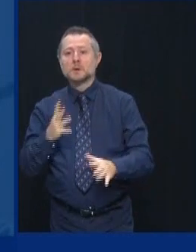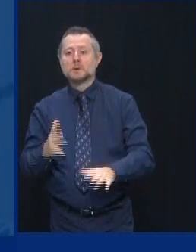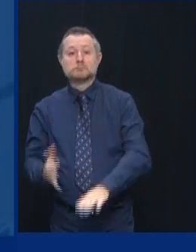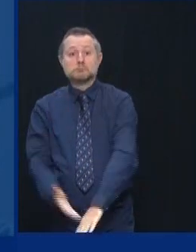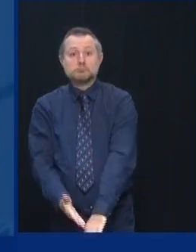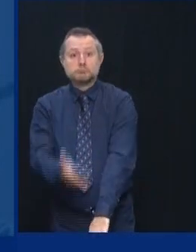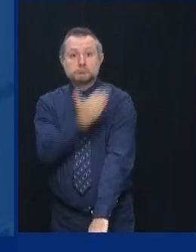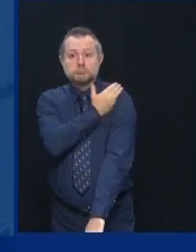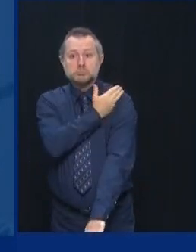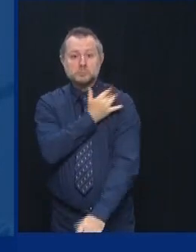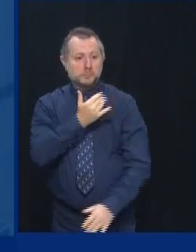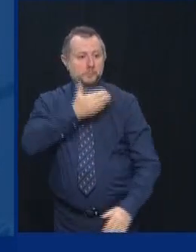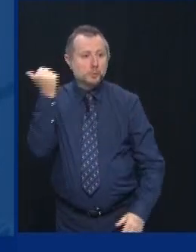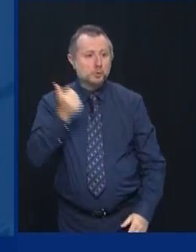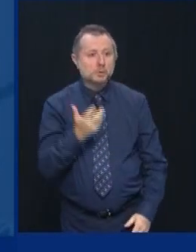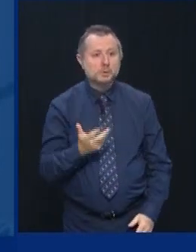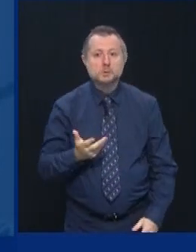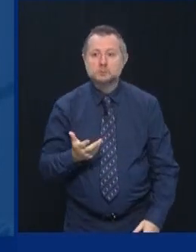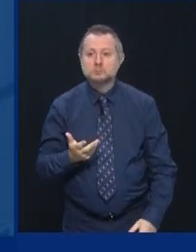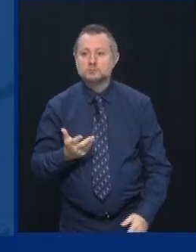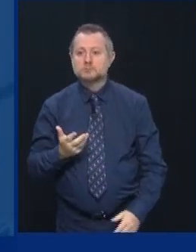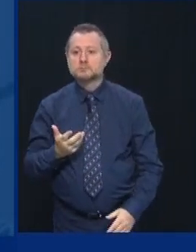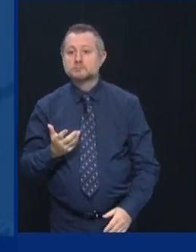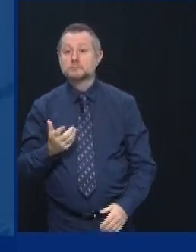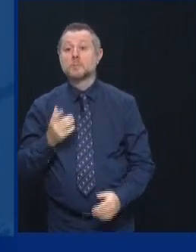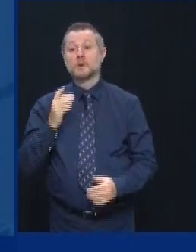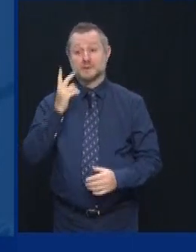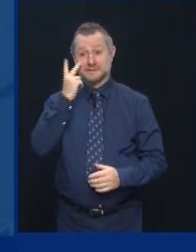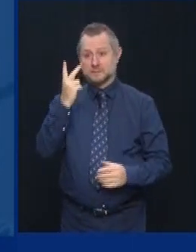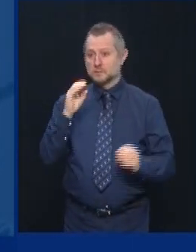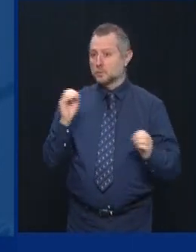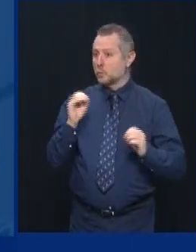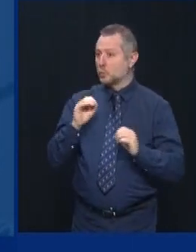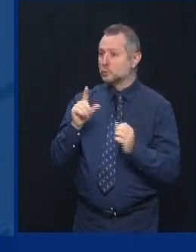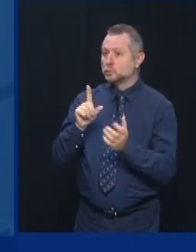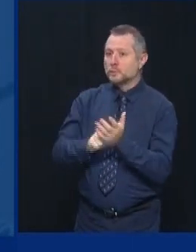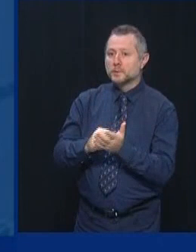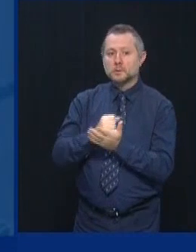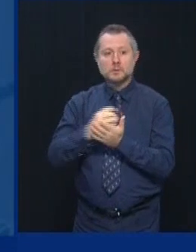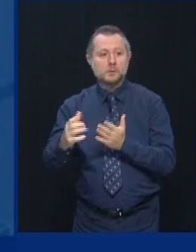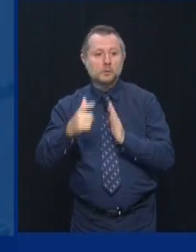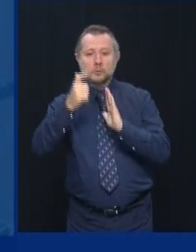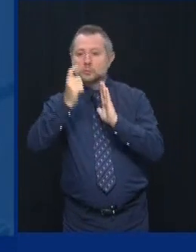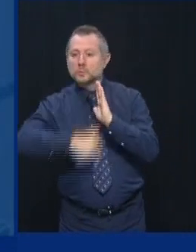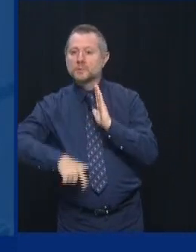YOU KNOW WHAT, COMPLIANCE WITH BARS AND RESTAURANTS IS MARKEDLY BETTER THAN IT HAS BEEN.